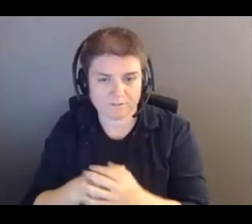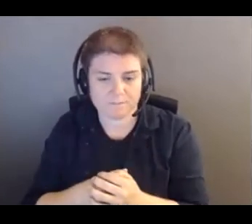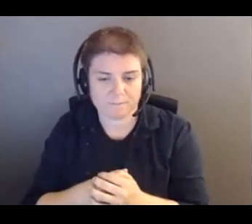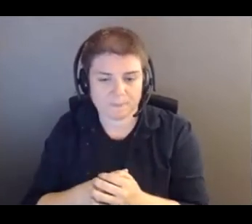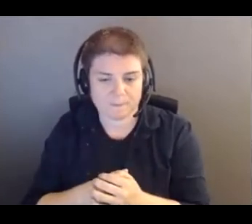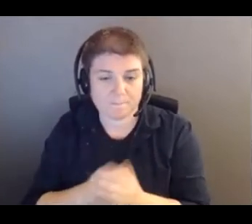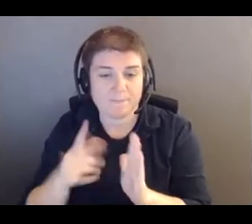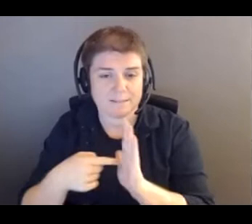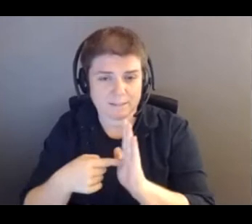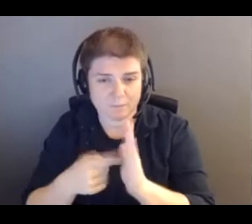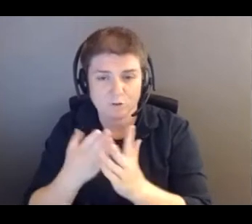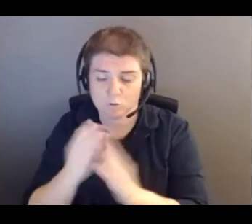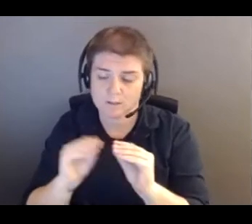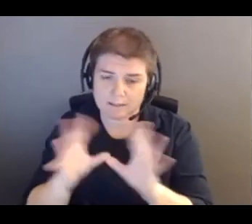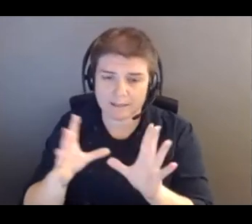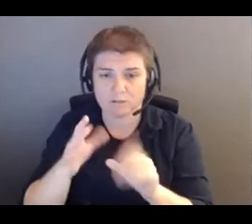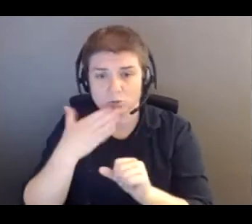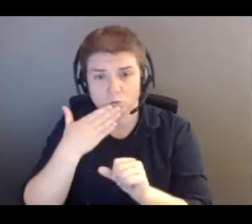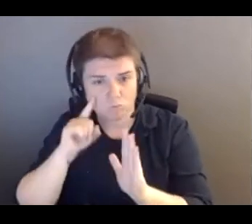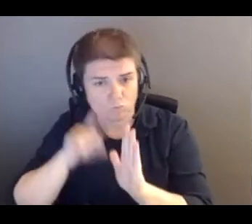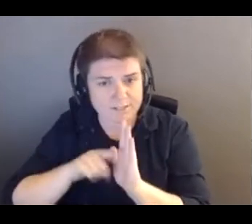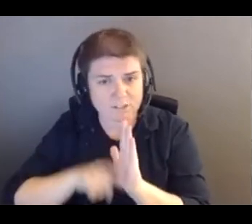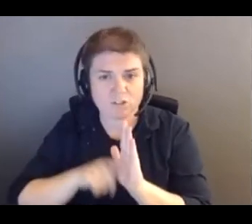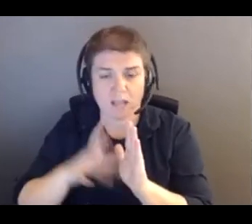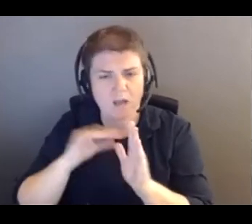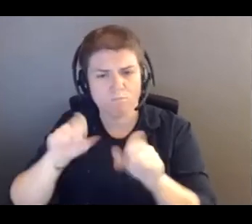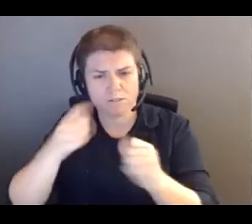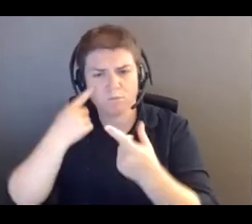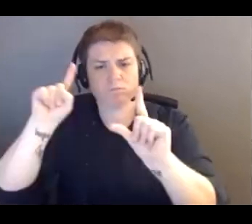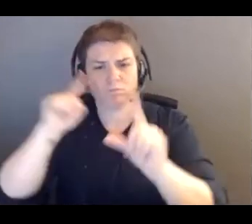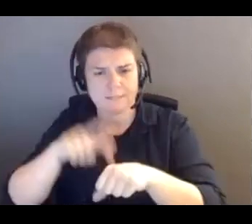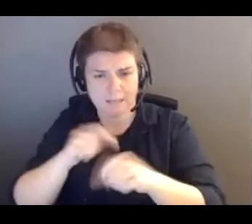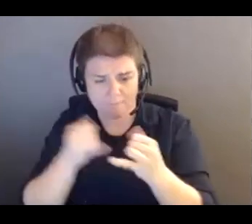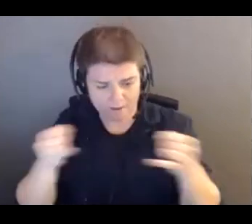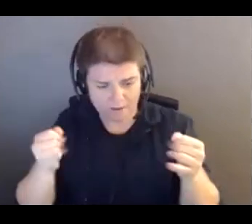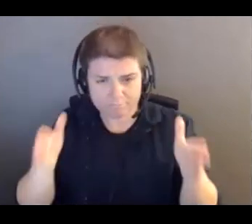by a clear, well-researched, and achievable timeline, plan, and budget that outlines who